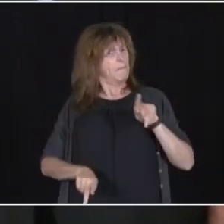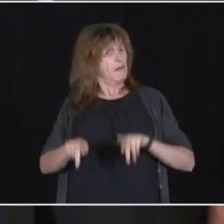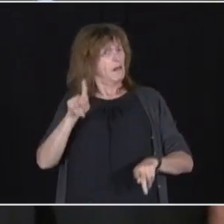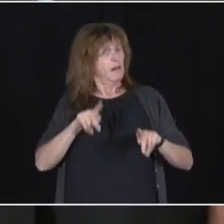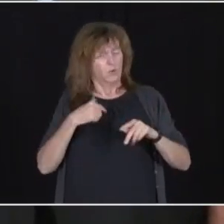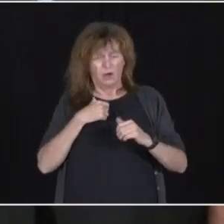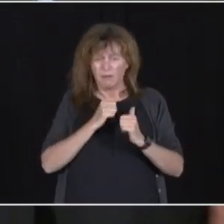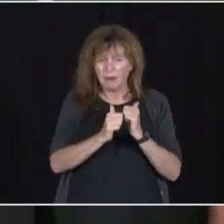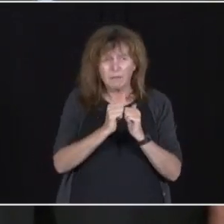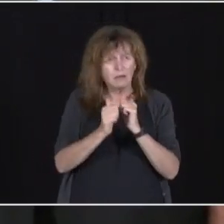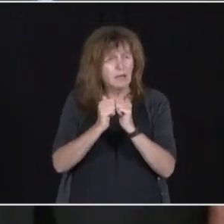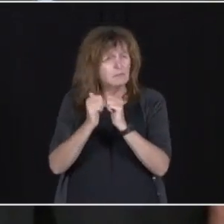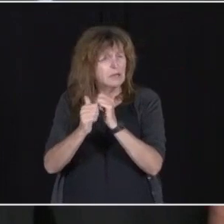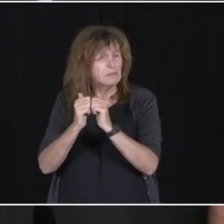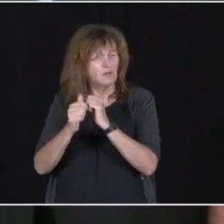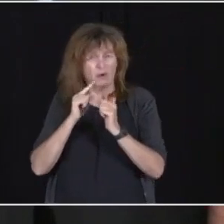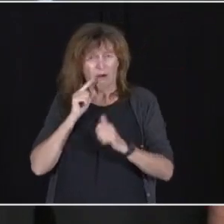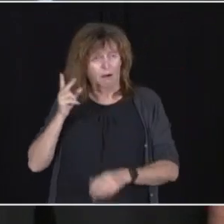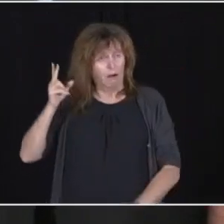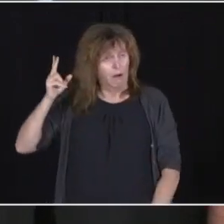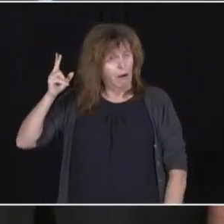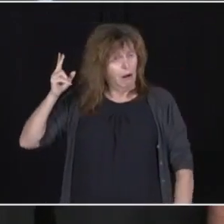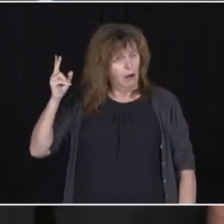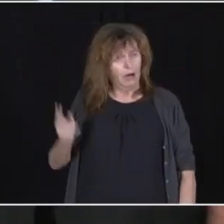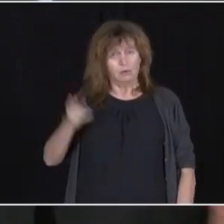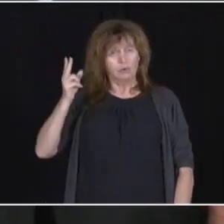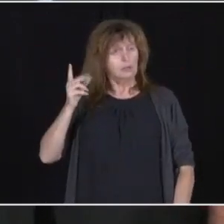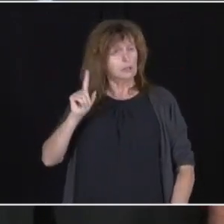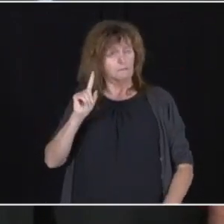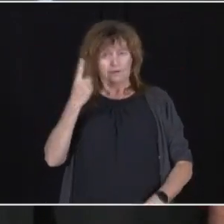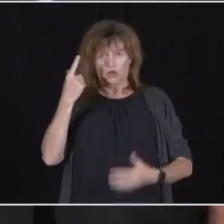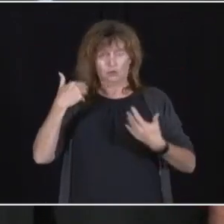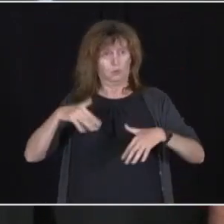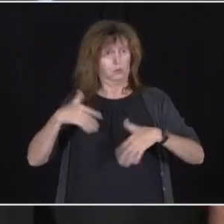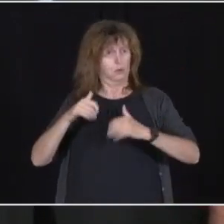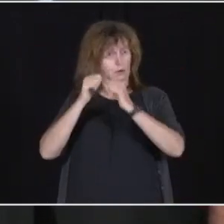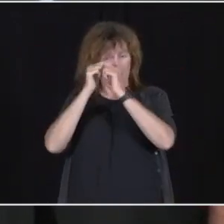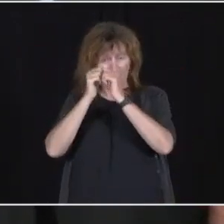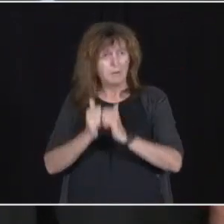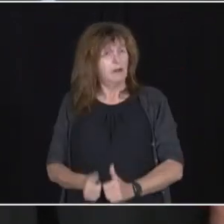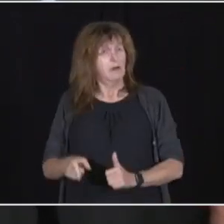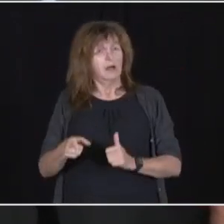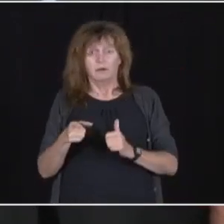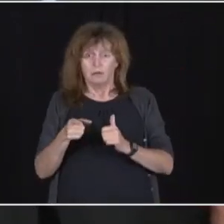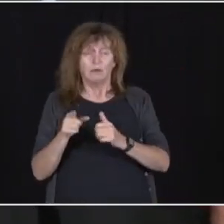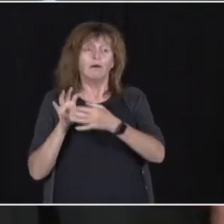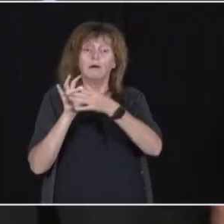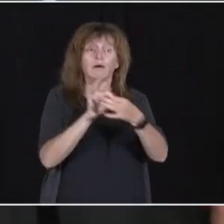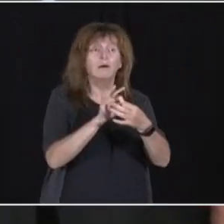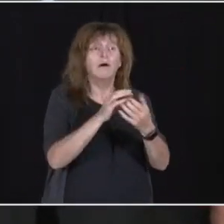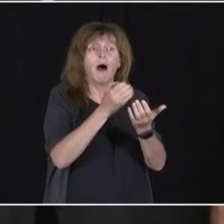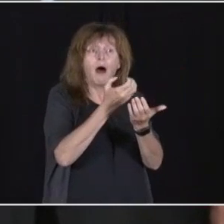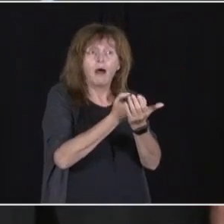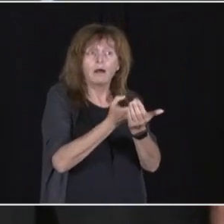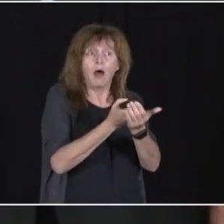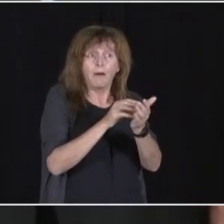presenters. We have ordered one of the largest consultations ever done by a legislative committee. During expanding committee on Finance and